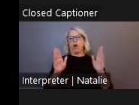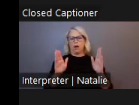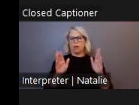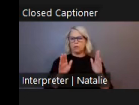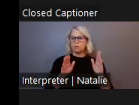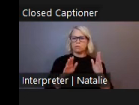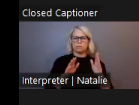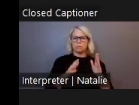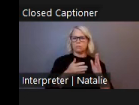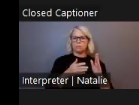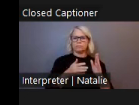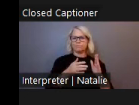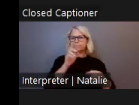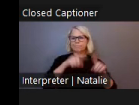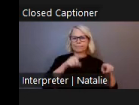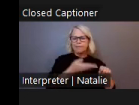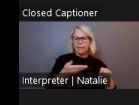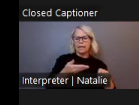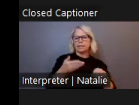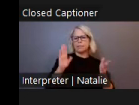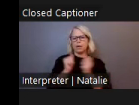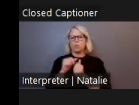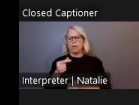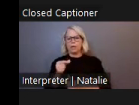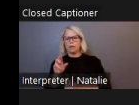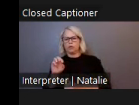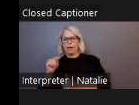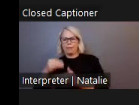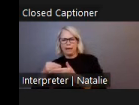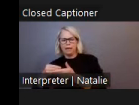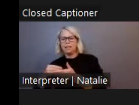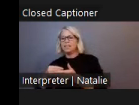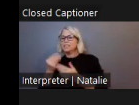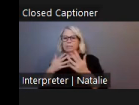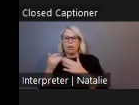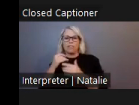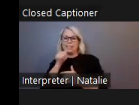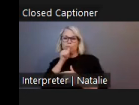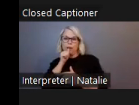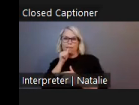I do not care if it's private foundation grants, government grants, or whomever.